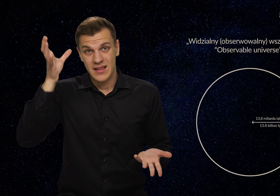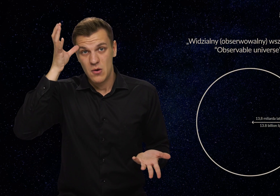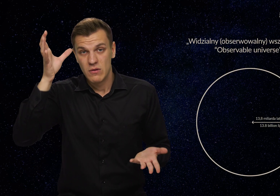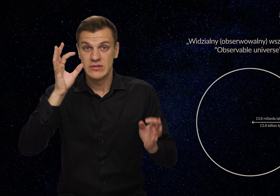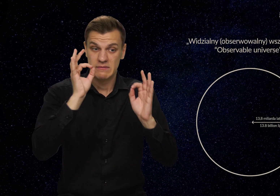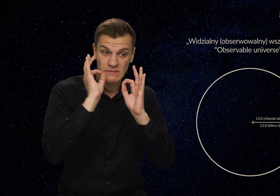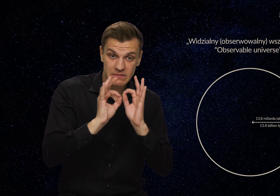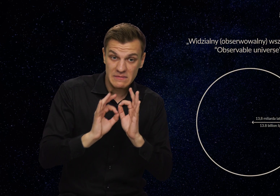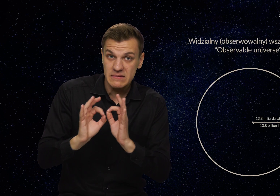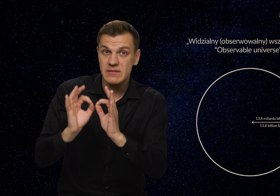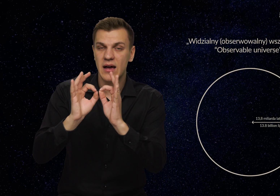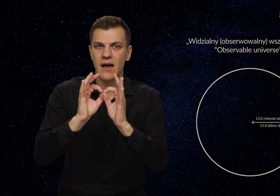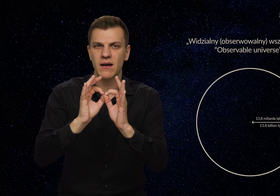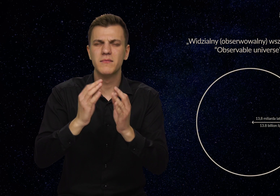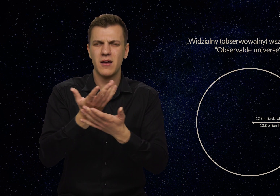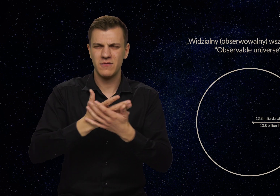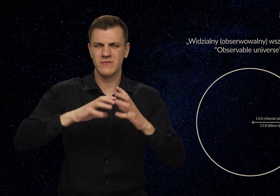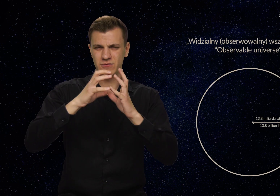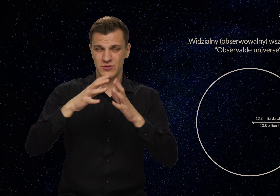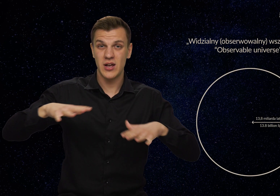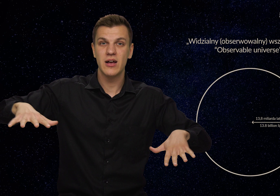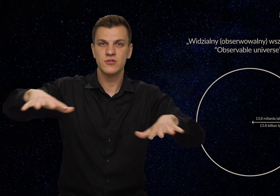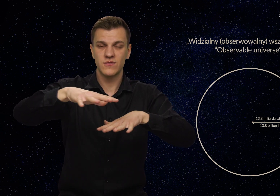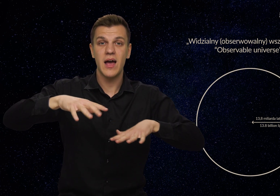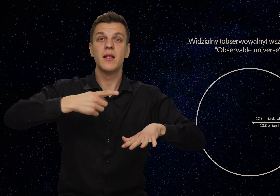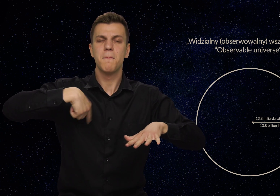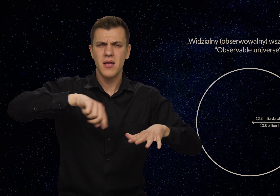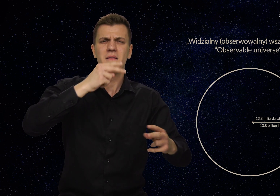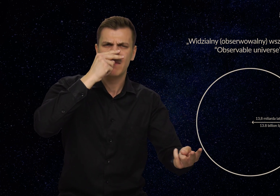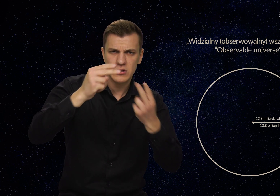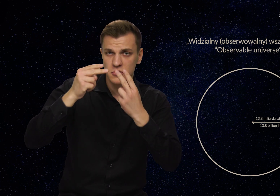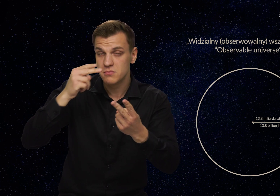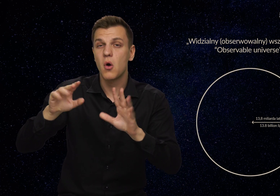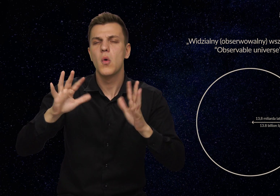Scientists estimate, that in the observable universe